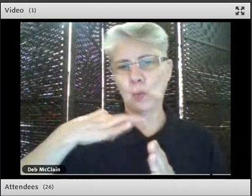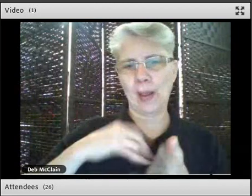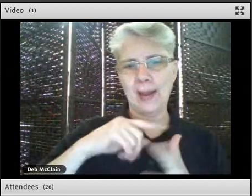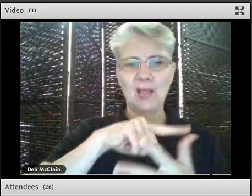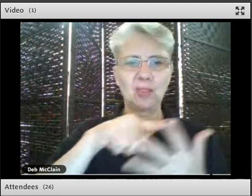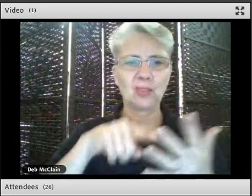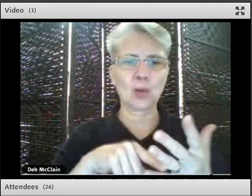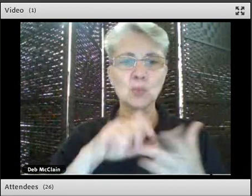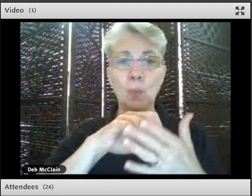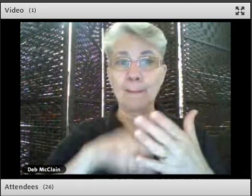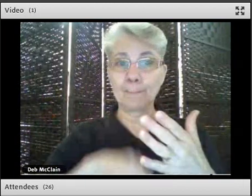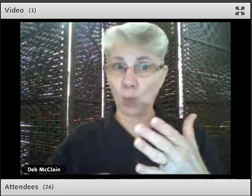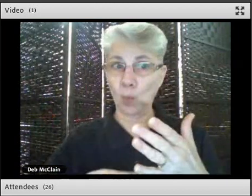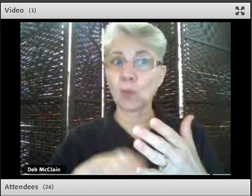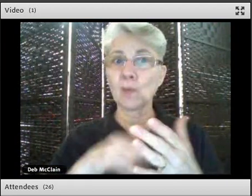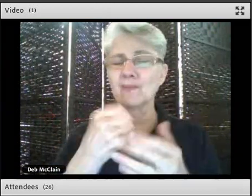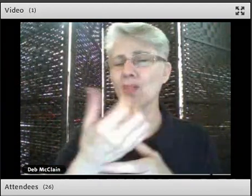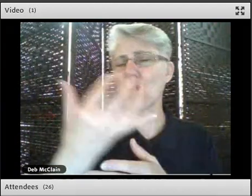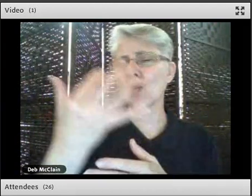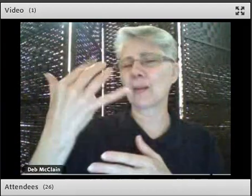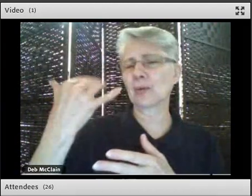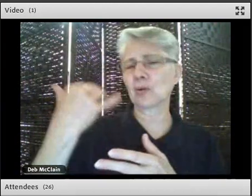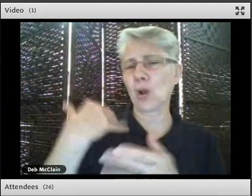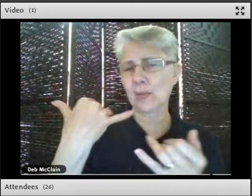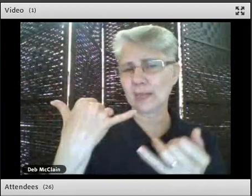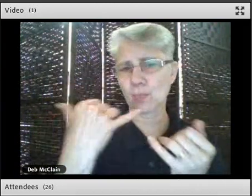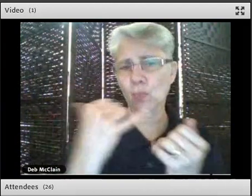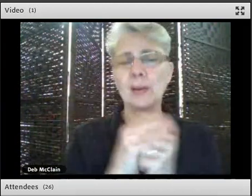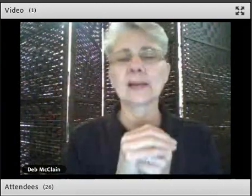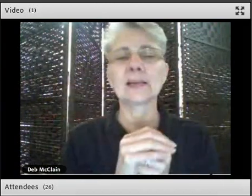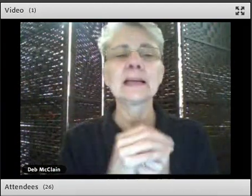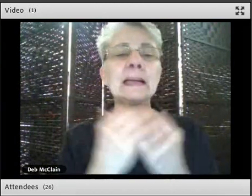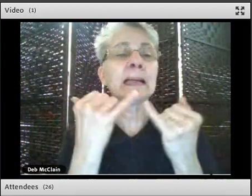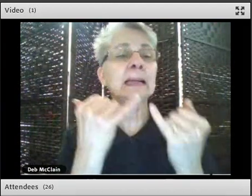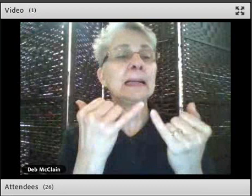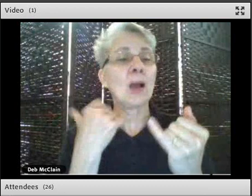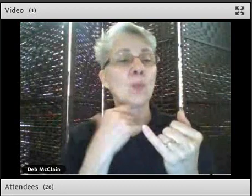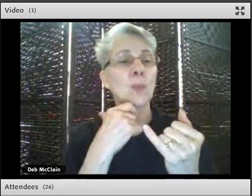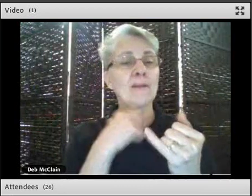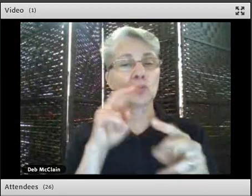And now we have to look at 2.17.3 RDA,